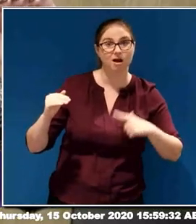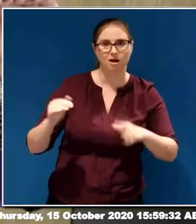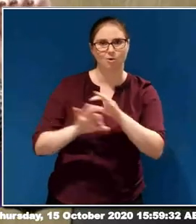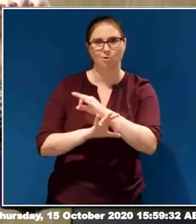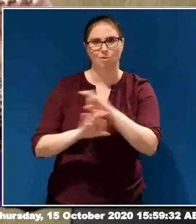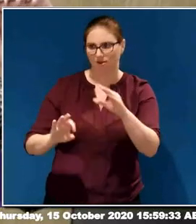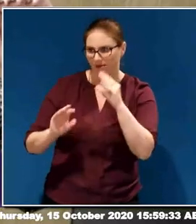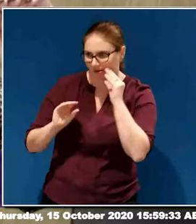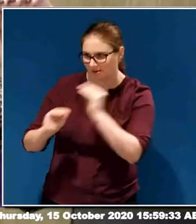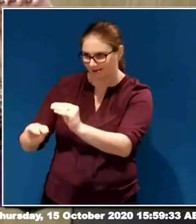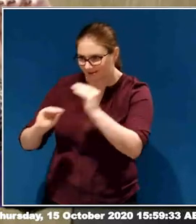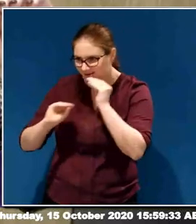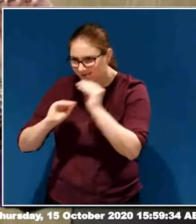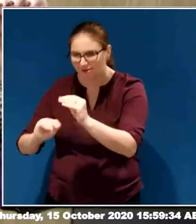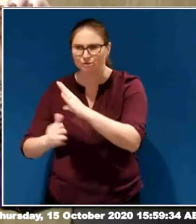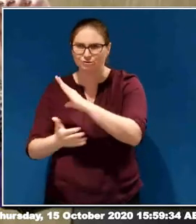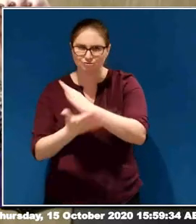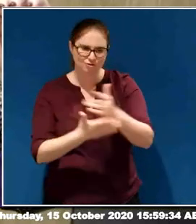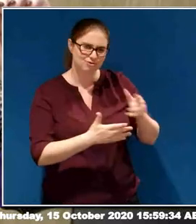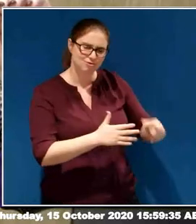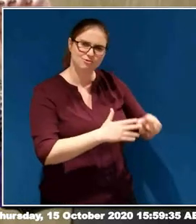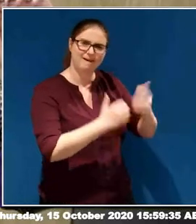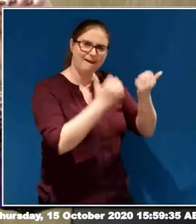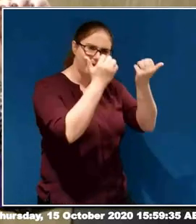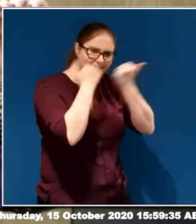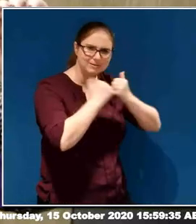All they were getting were things like behaviour plans and wobble